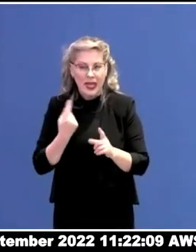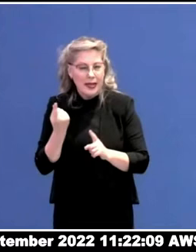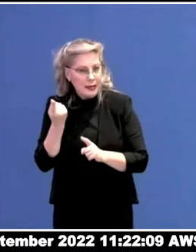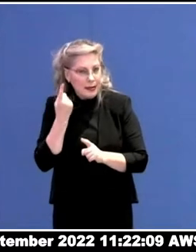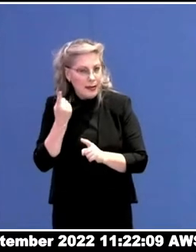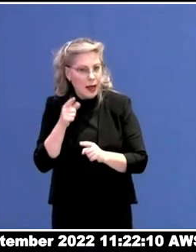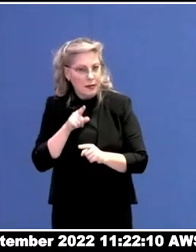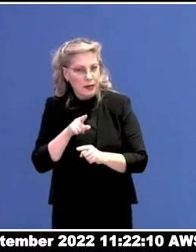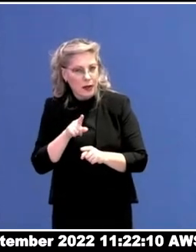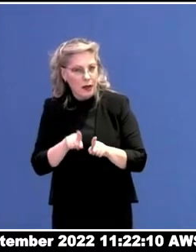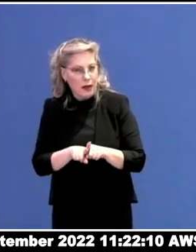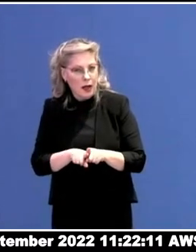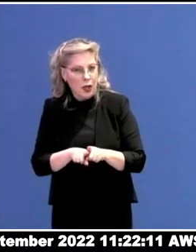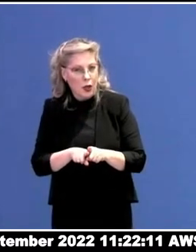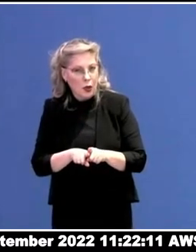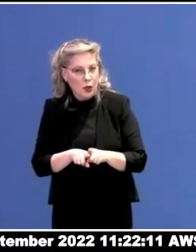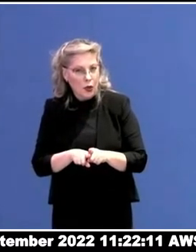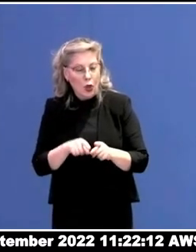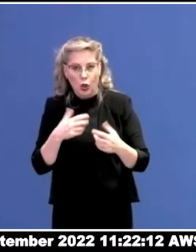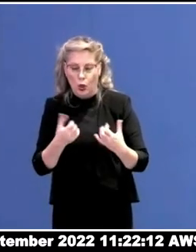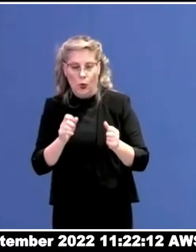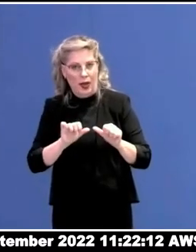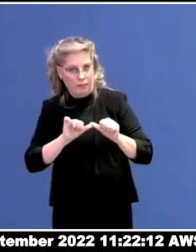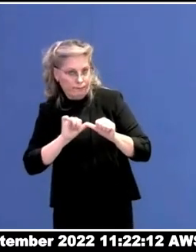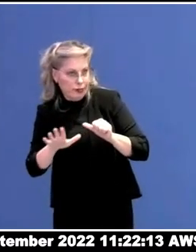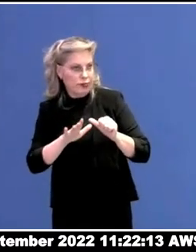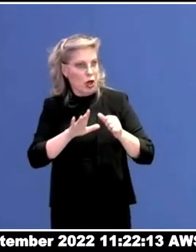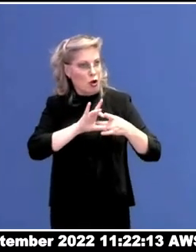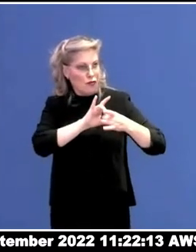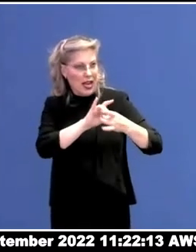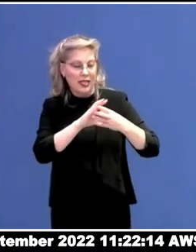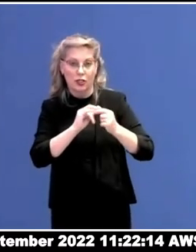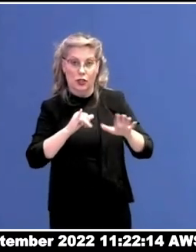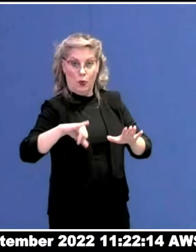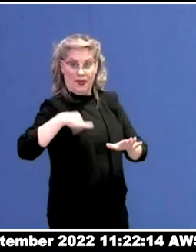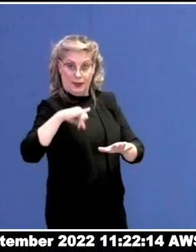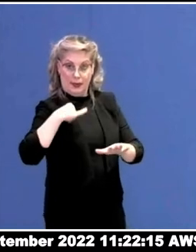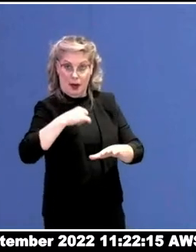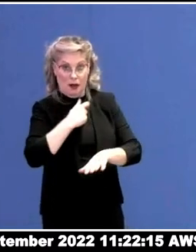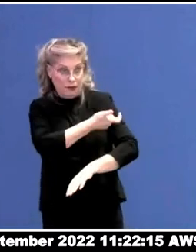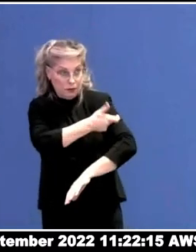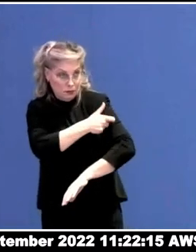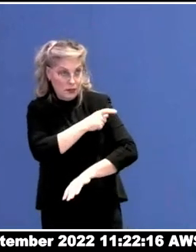with all staff at all levels but also that there was a level of cooperation with staff